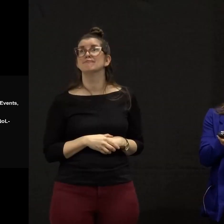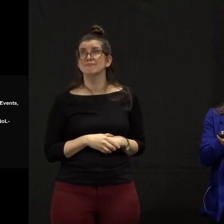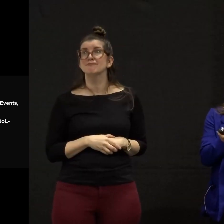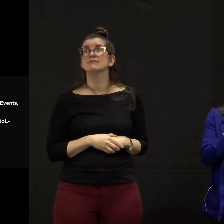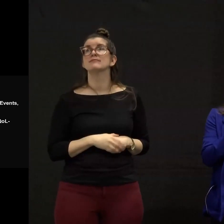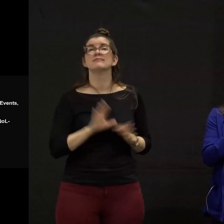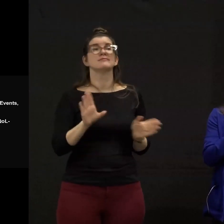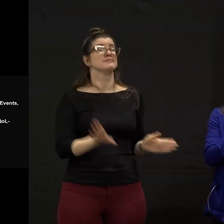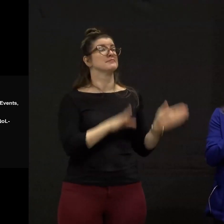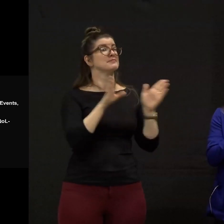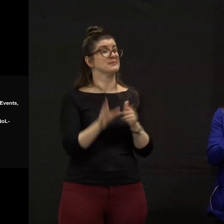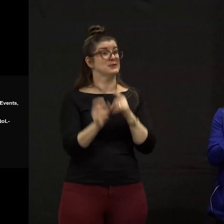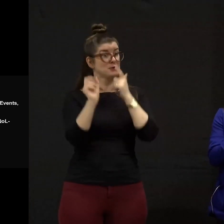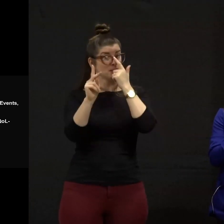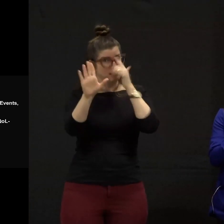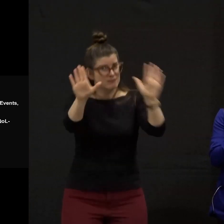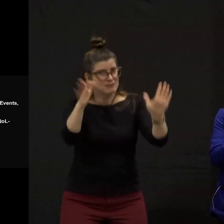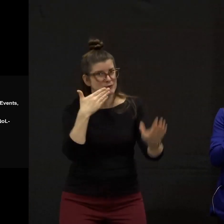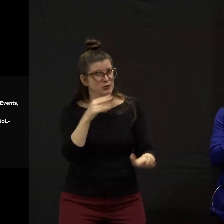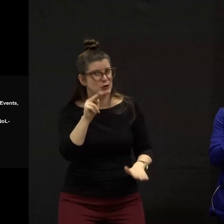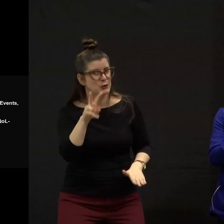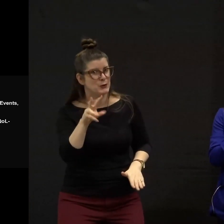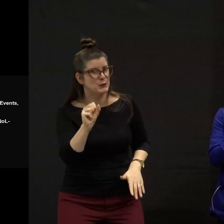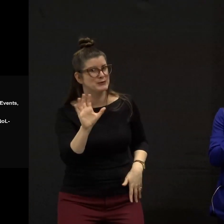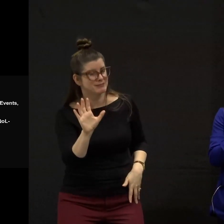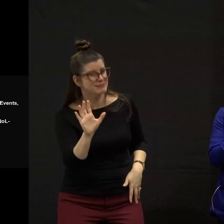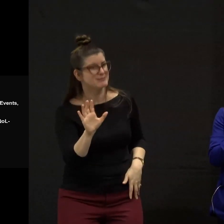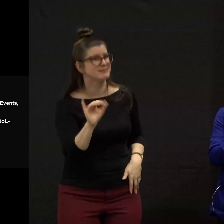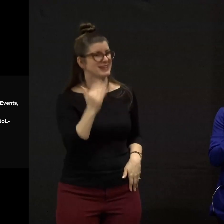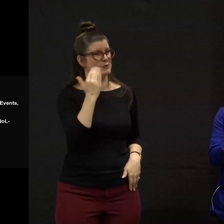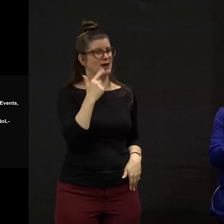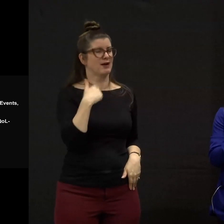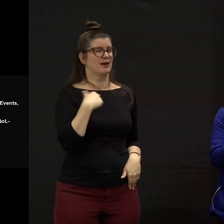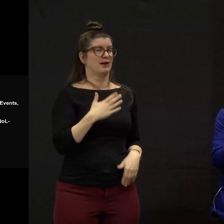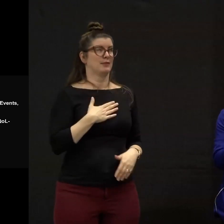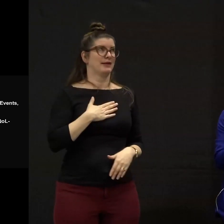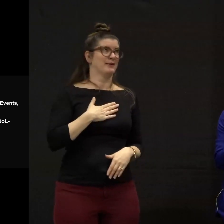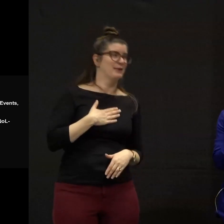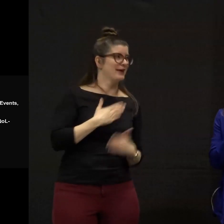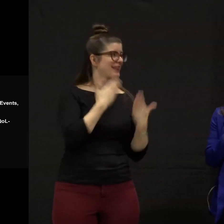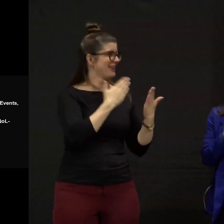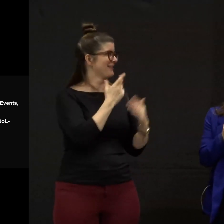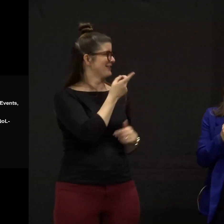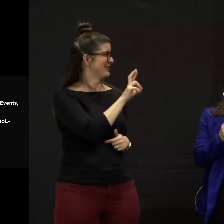Okay, but good news is and this is why I am so thankful that Dr. Ryan joined in the summer,